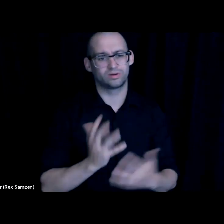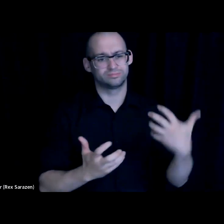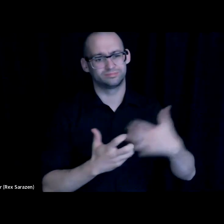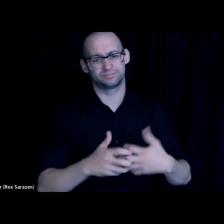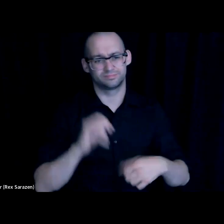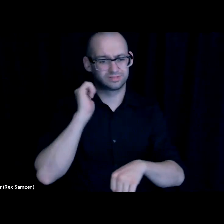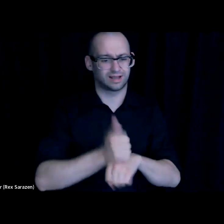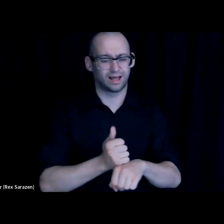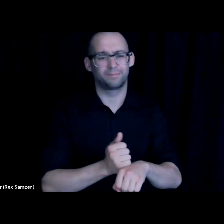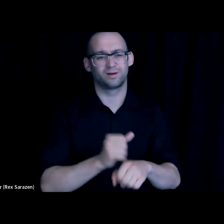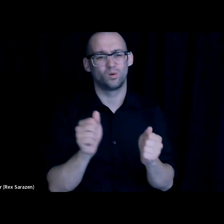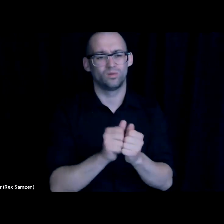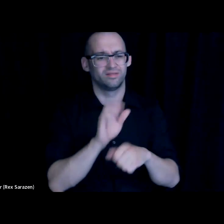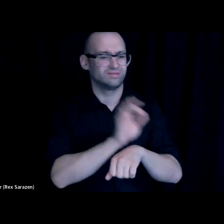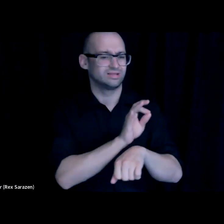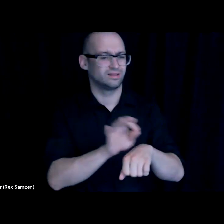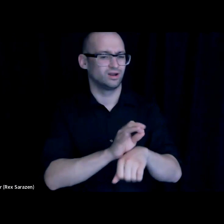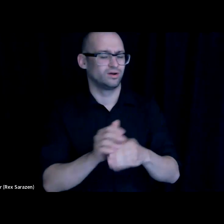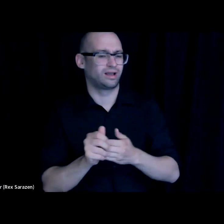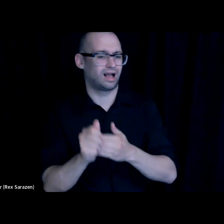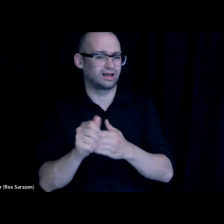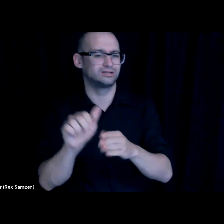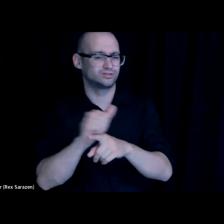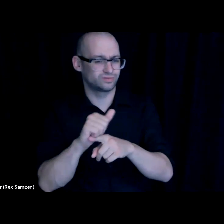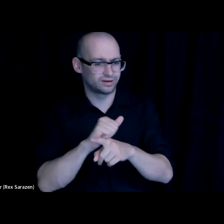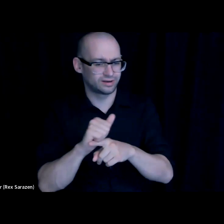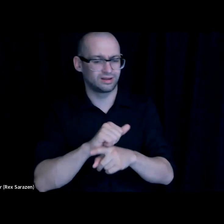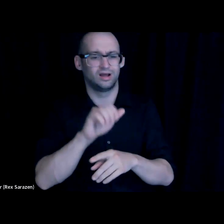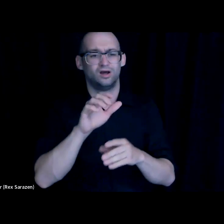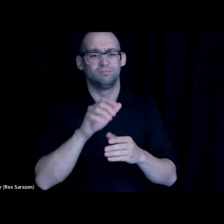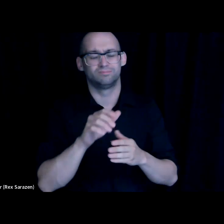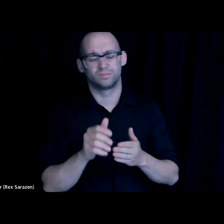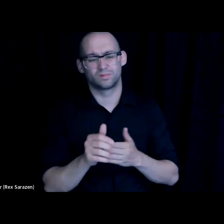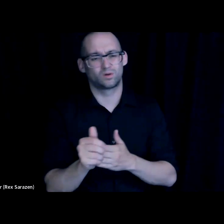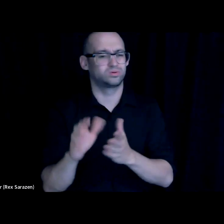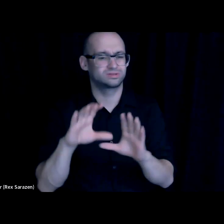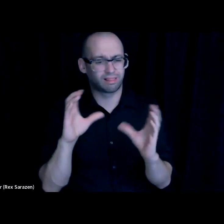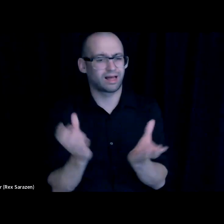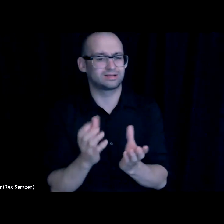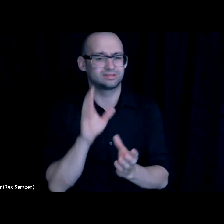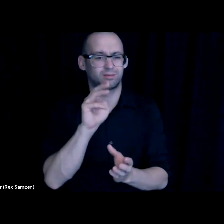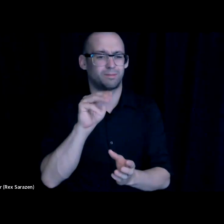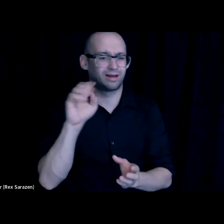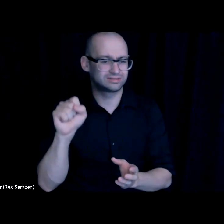training through a a course using an LMS. A learning management system and so the idea